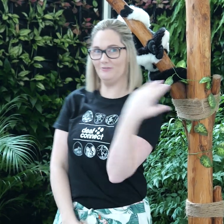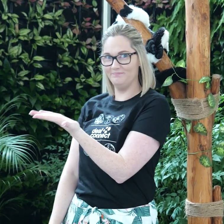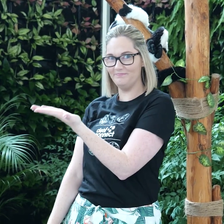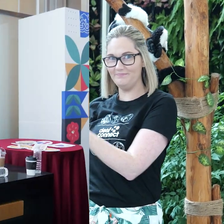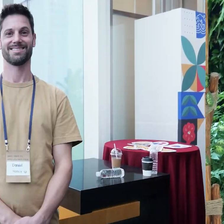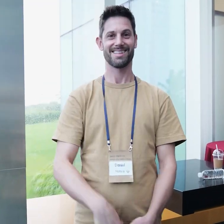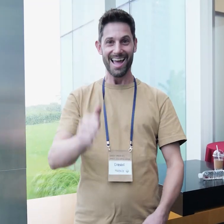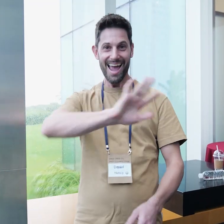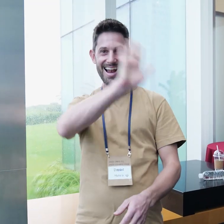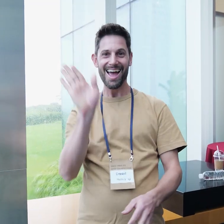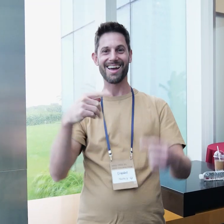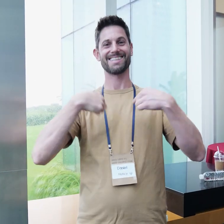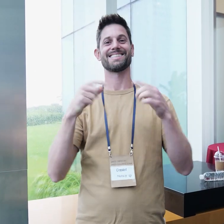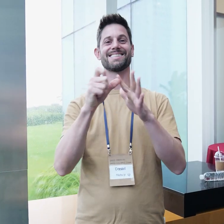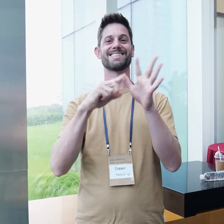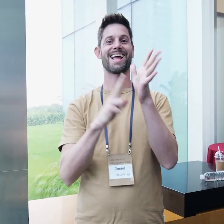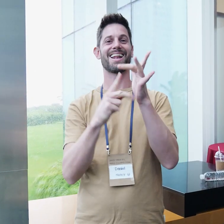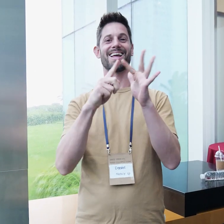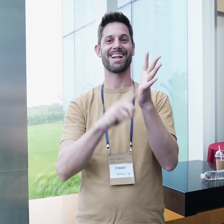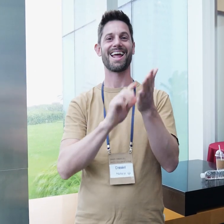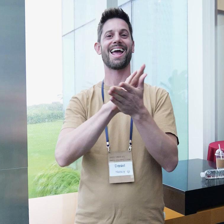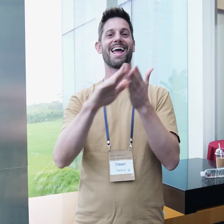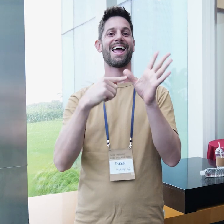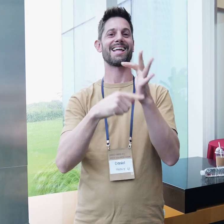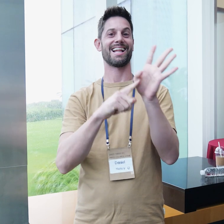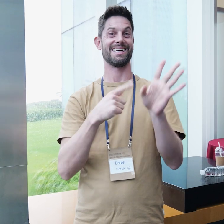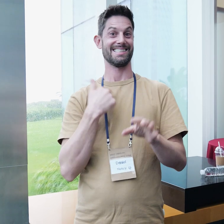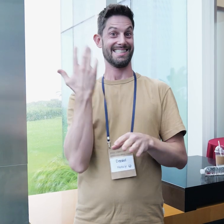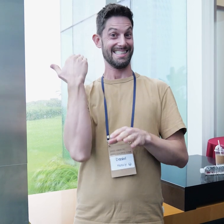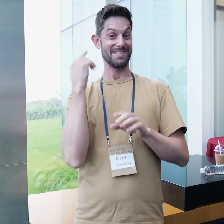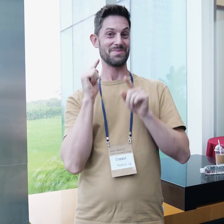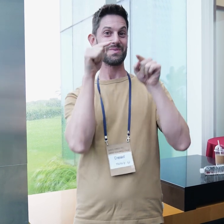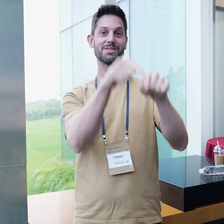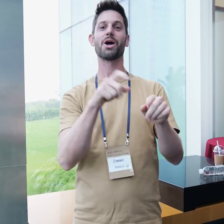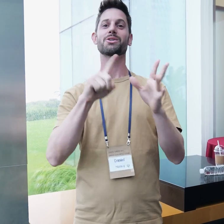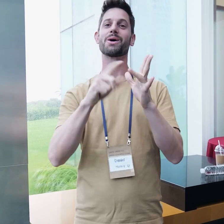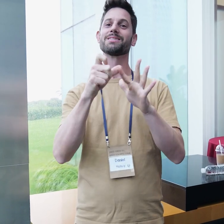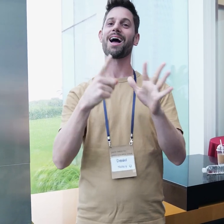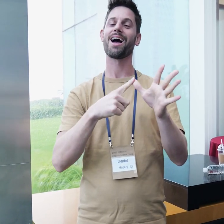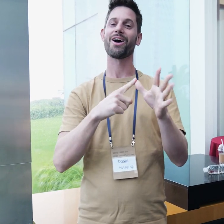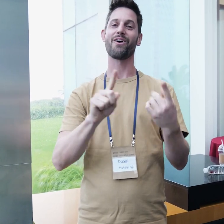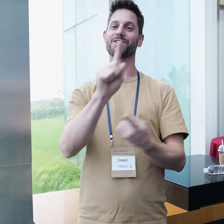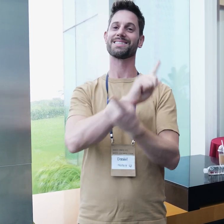Over to you, Daniel. Hi everyone! I'm Daniel Hately. I have just returned from the CODA conference.